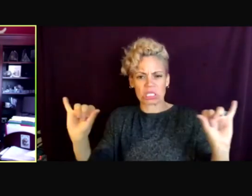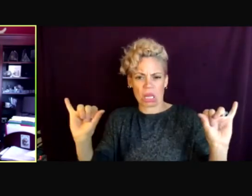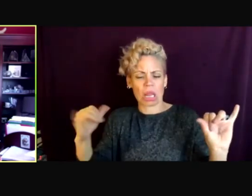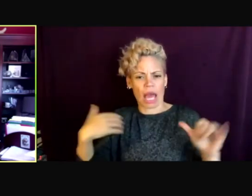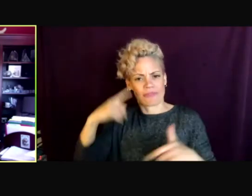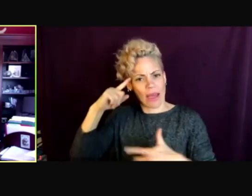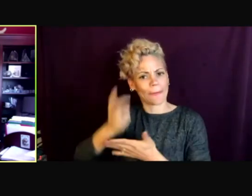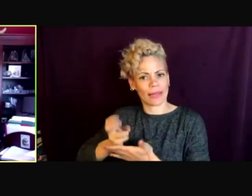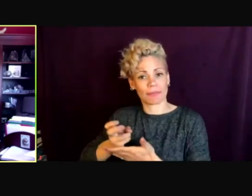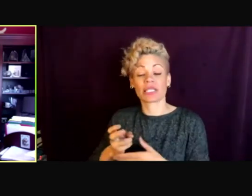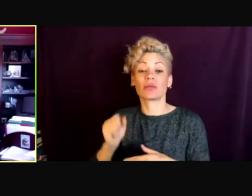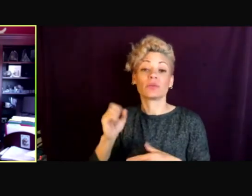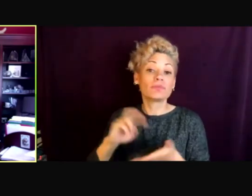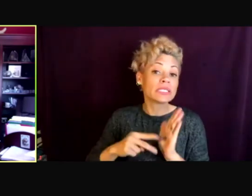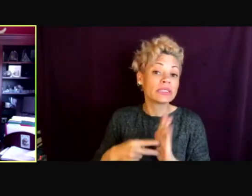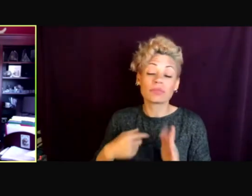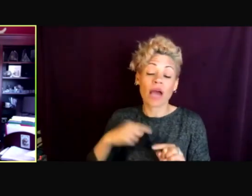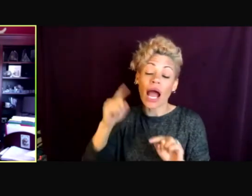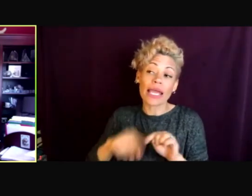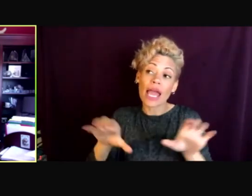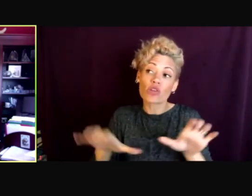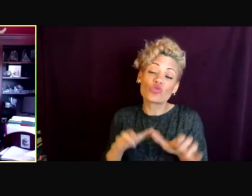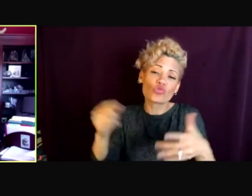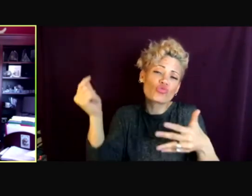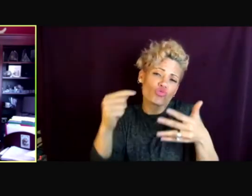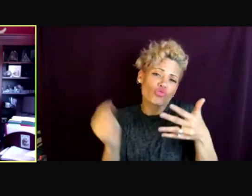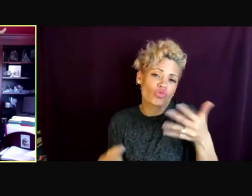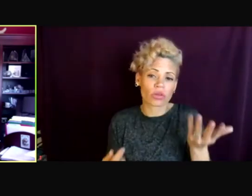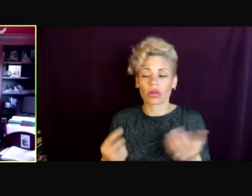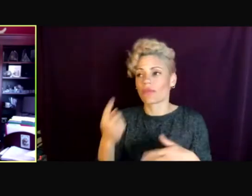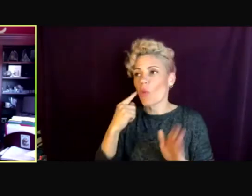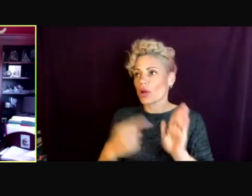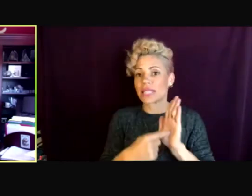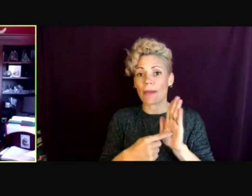I can't get a license to be a pilot.